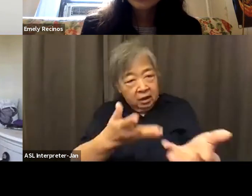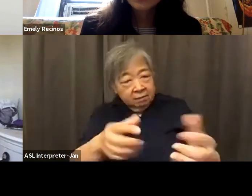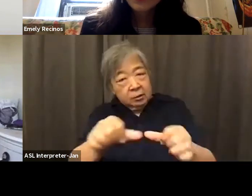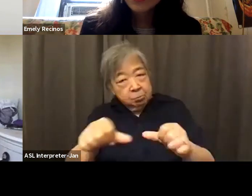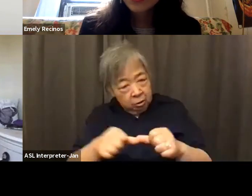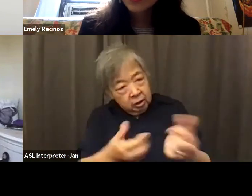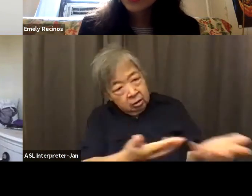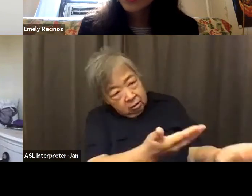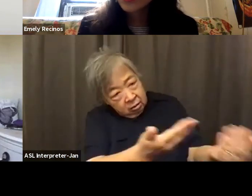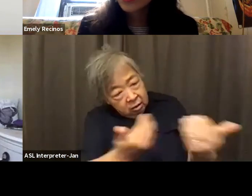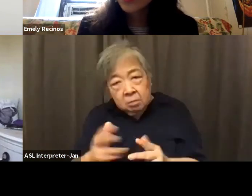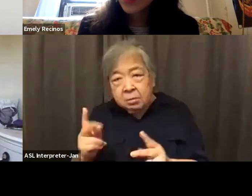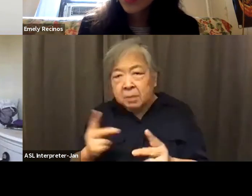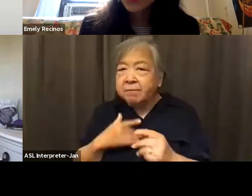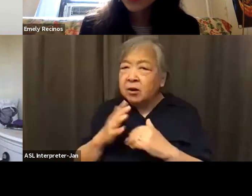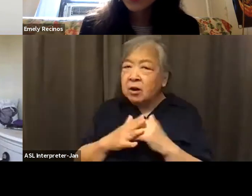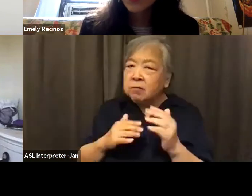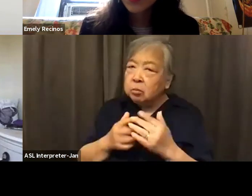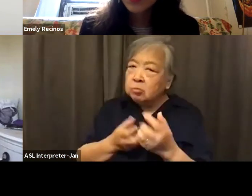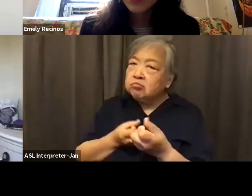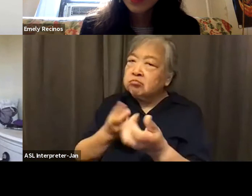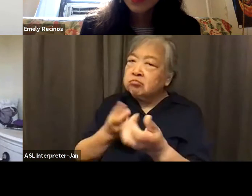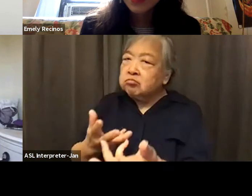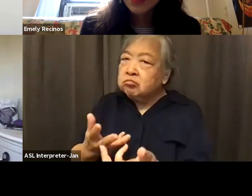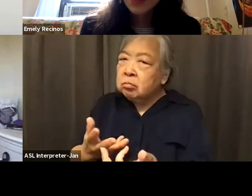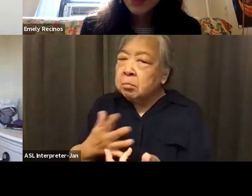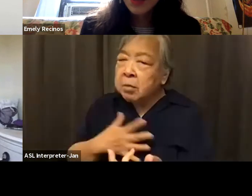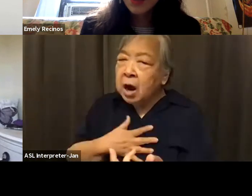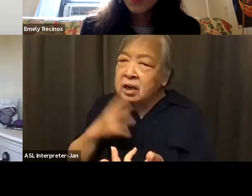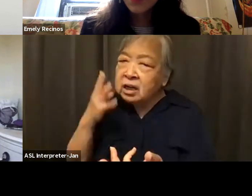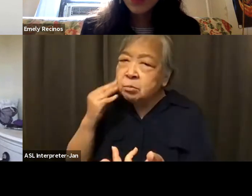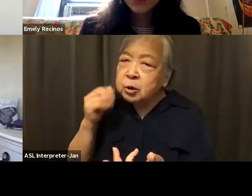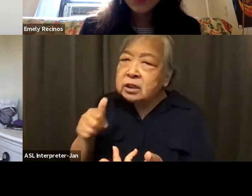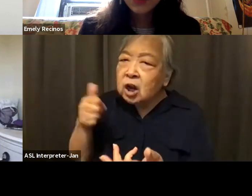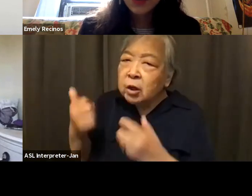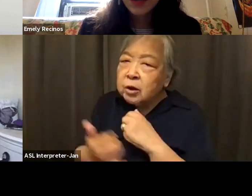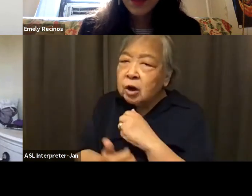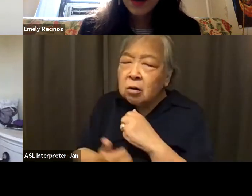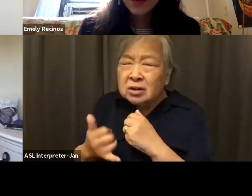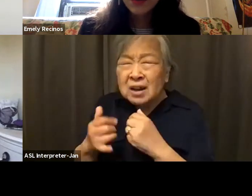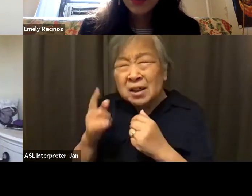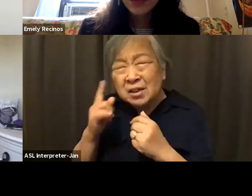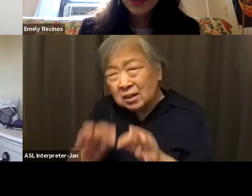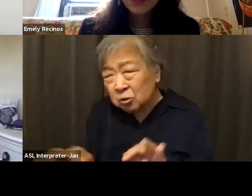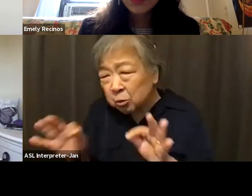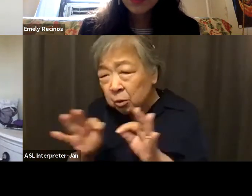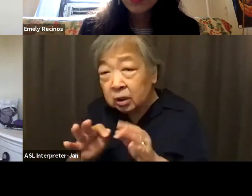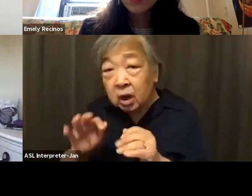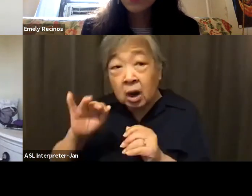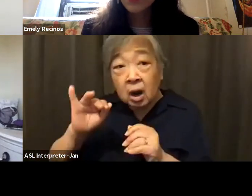about intersectionality abroad is so important, because when Istou was talking about, like,